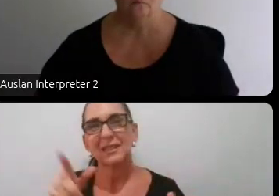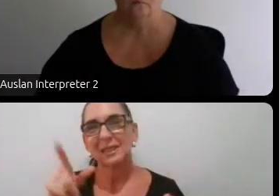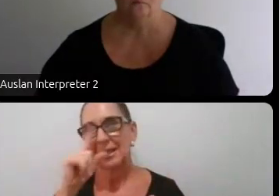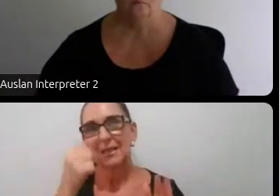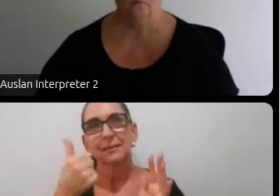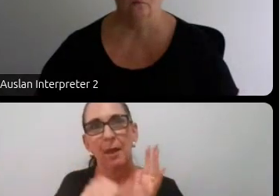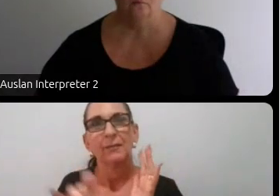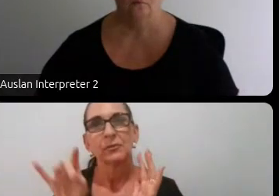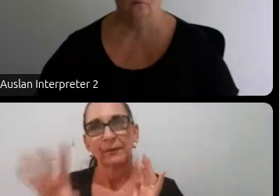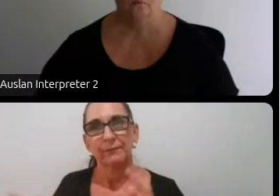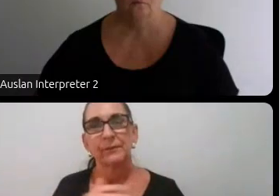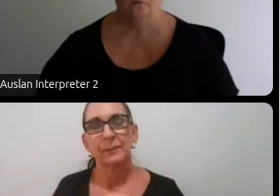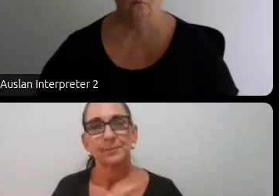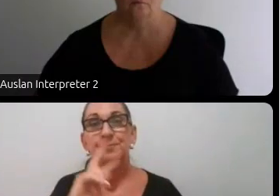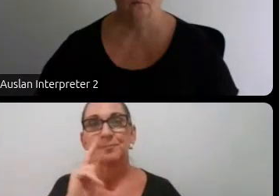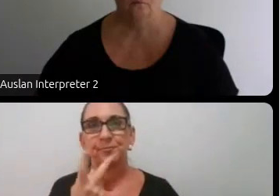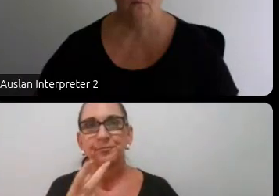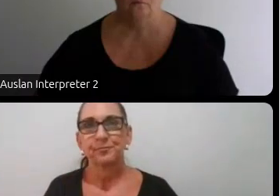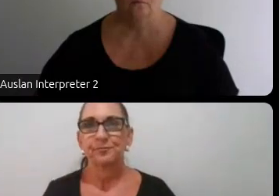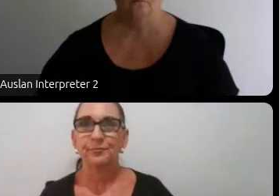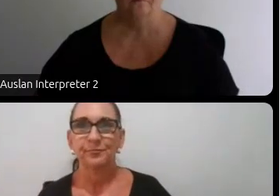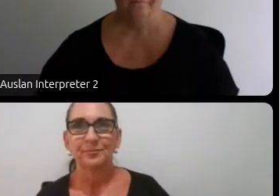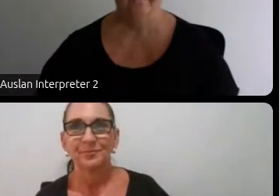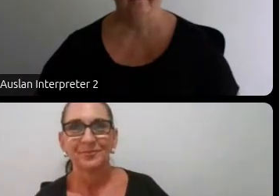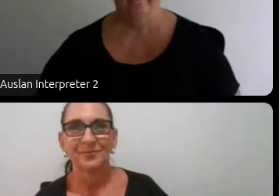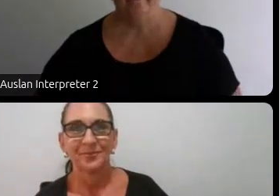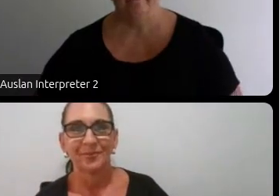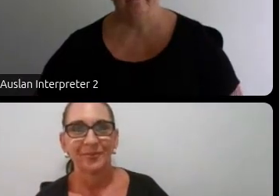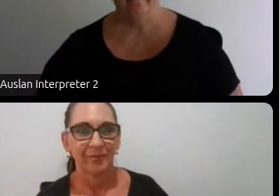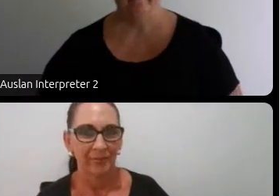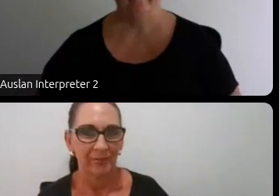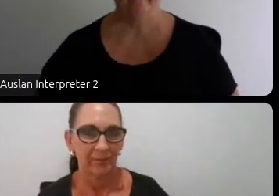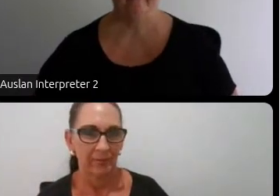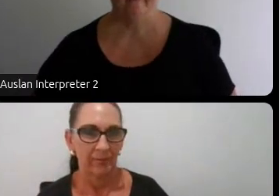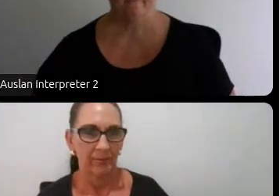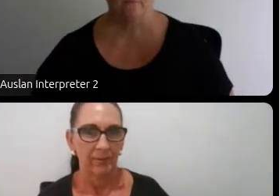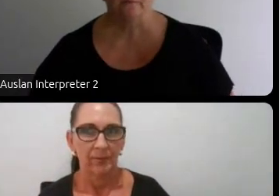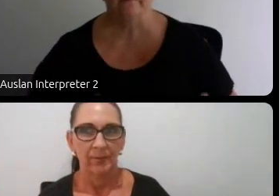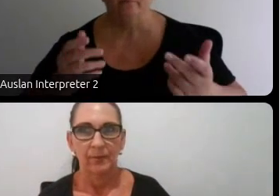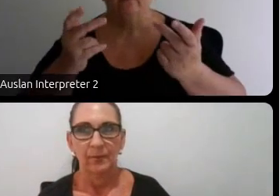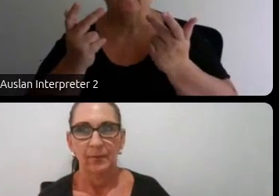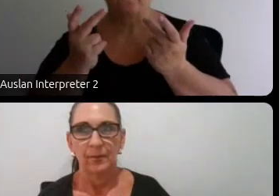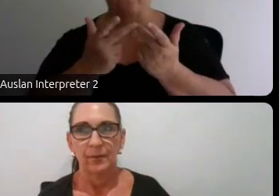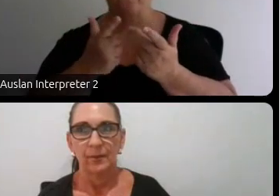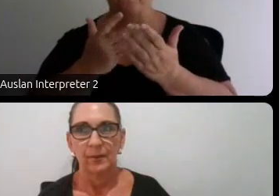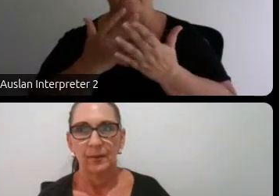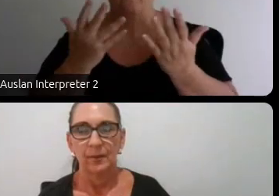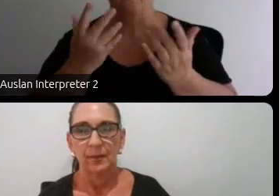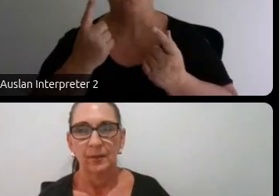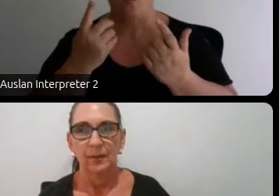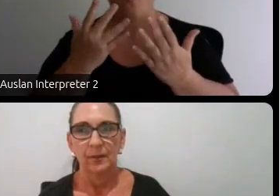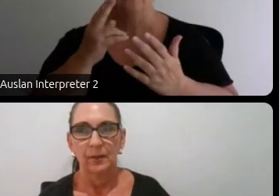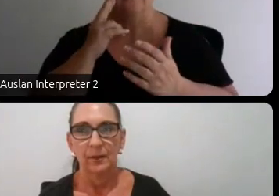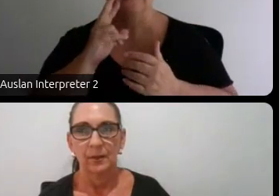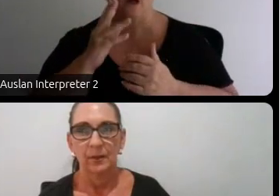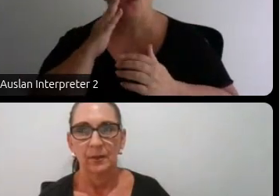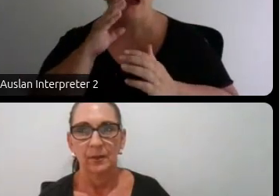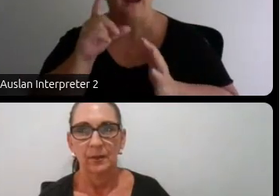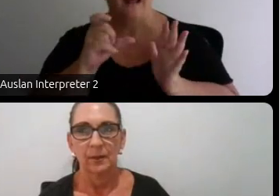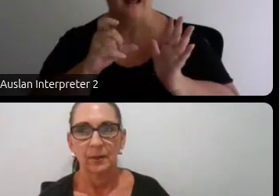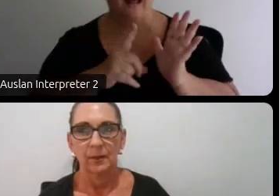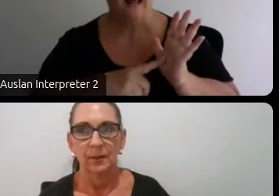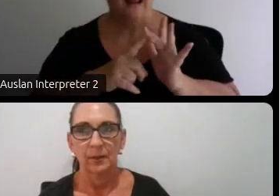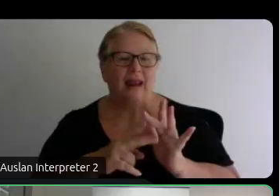Um the other big one I see as well is um when the support is clinical in nature or rehabilitative in